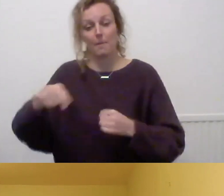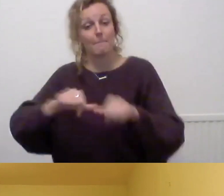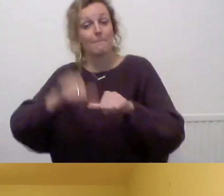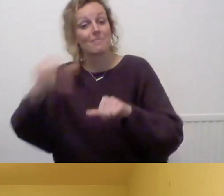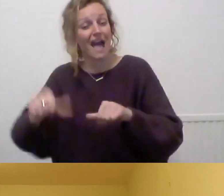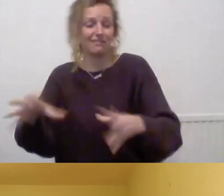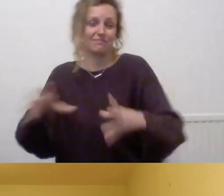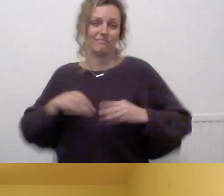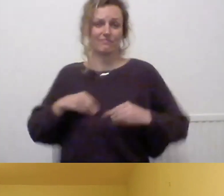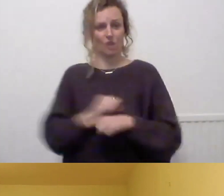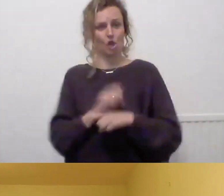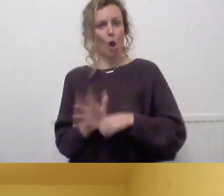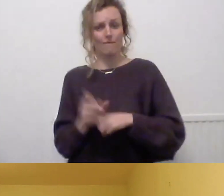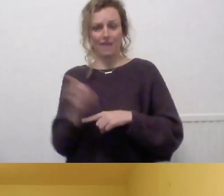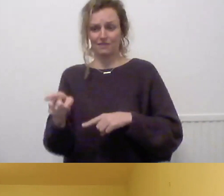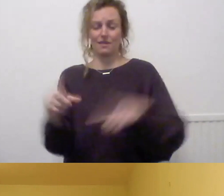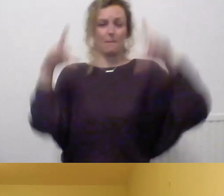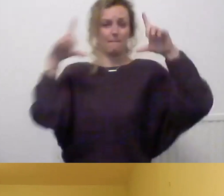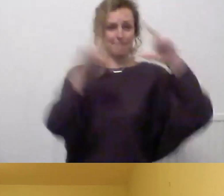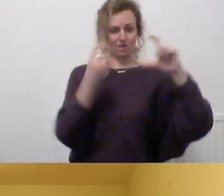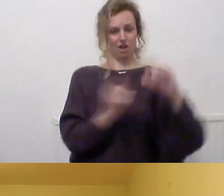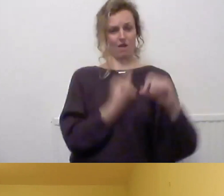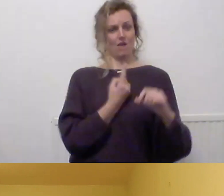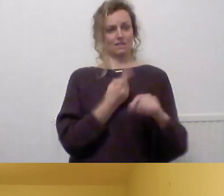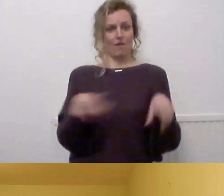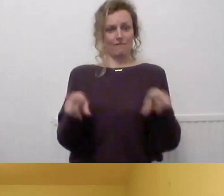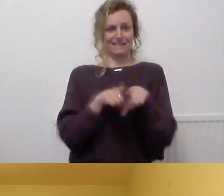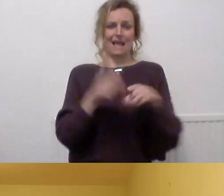last three weeks, and they're not able to read my oxygen. And that was really frightening for me.